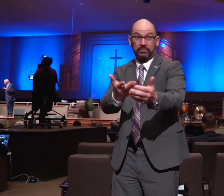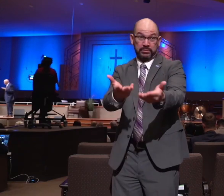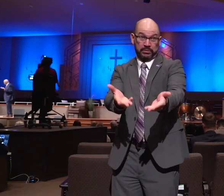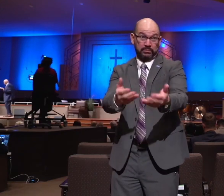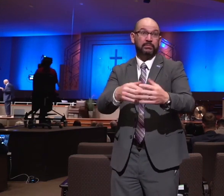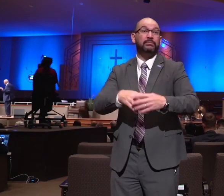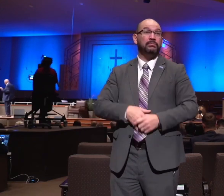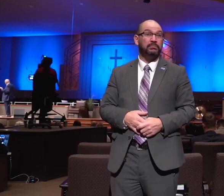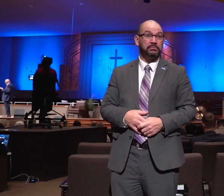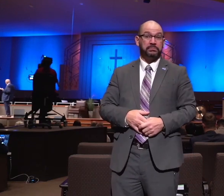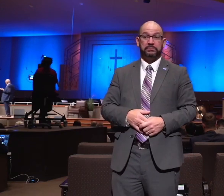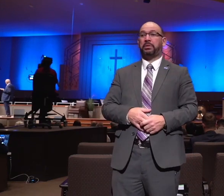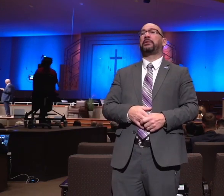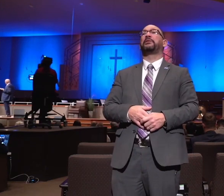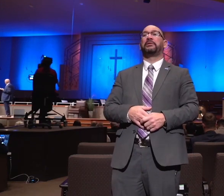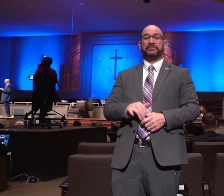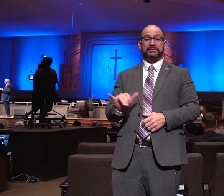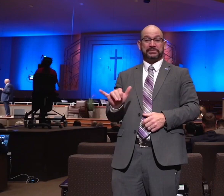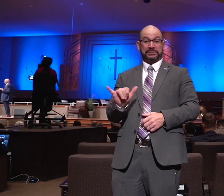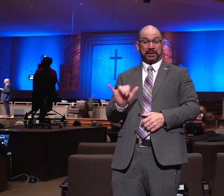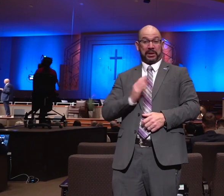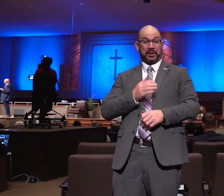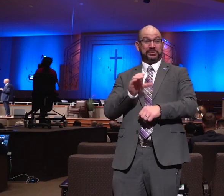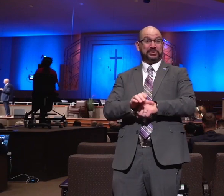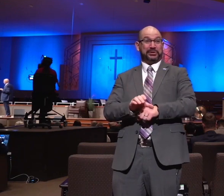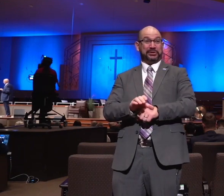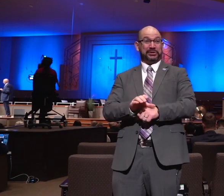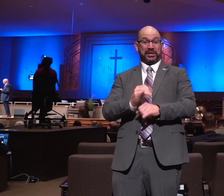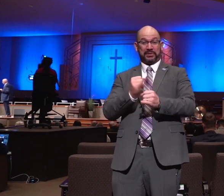sounds like an independent Baptist Church but that’s who he’s got